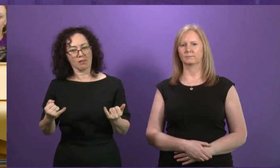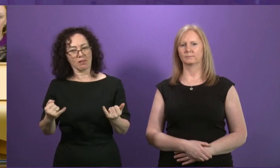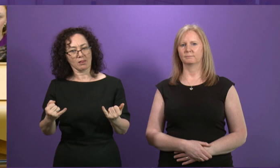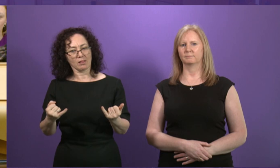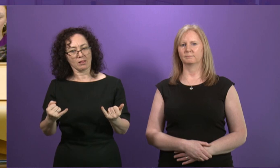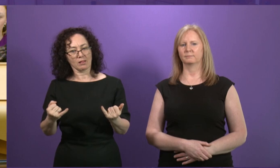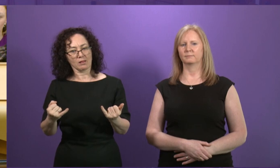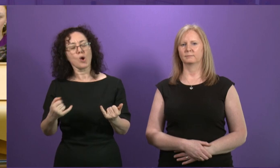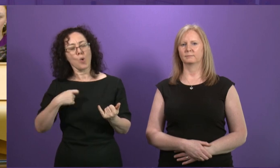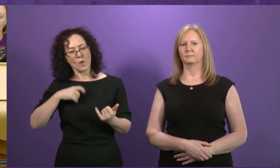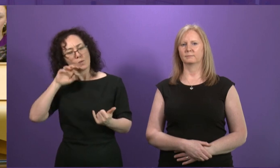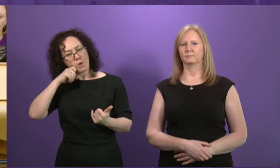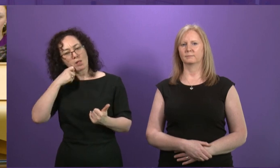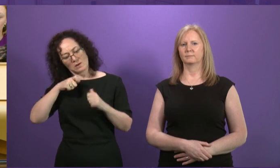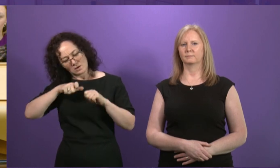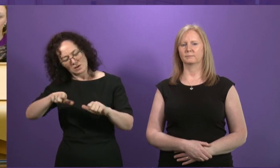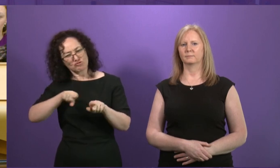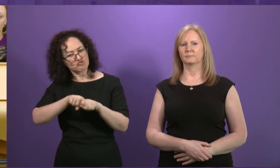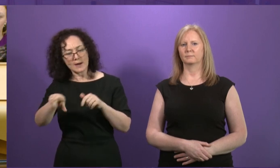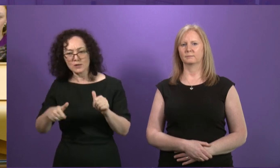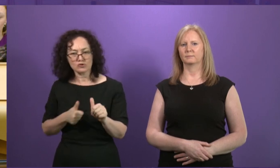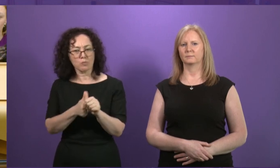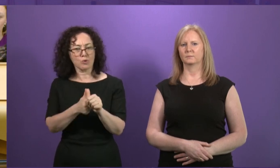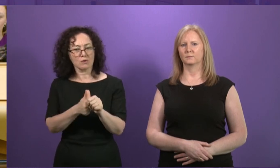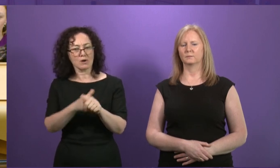we can to ensure that apprentices do not pay the price of that.